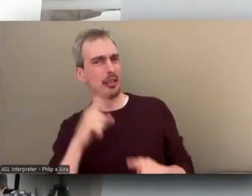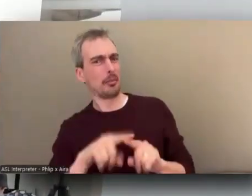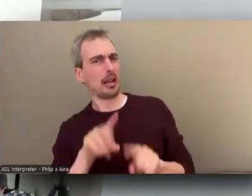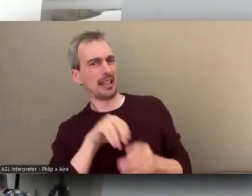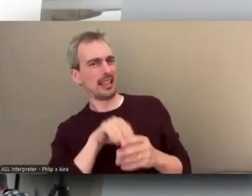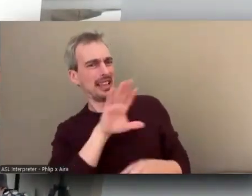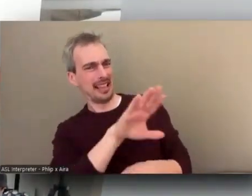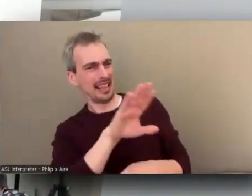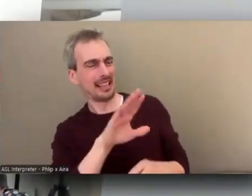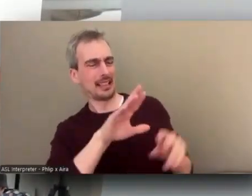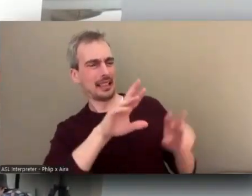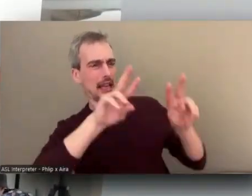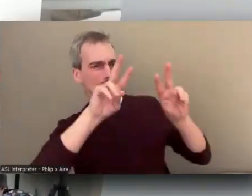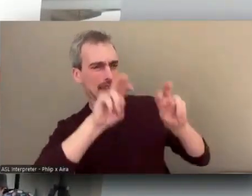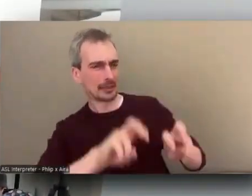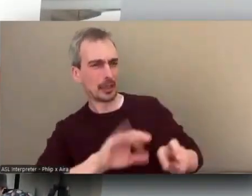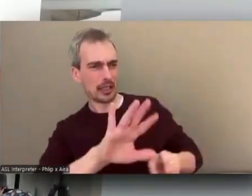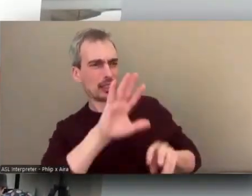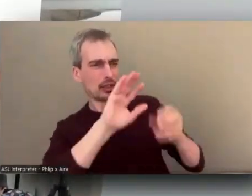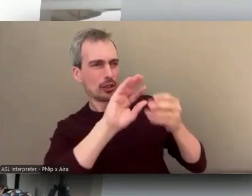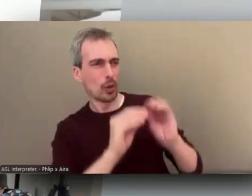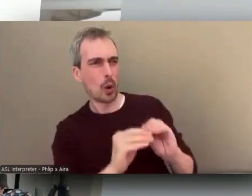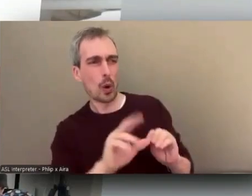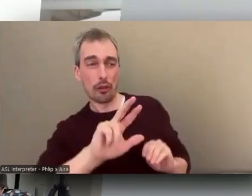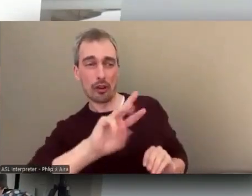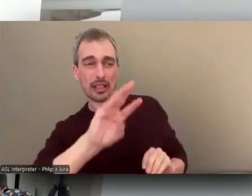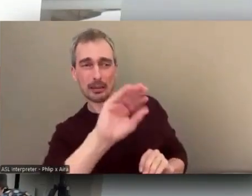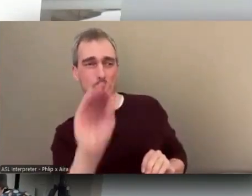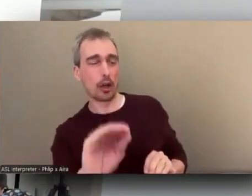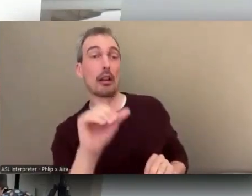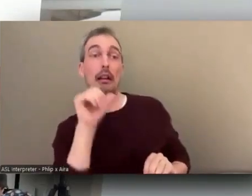He didn't force the build to not progress.